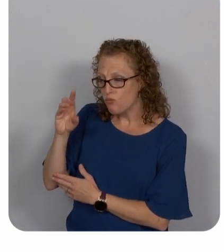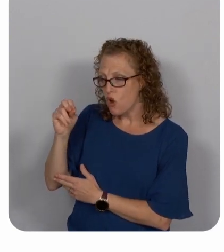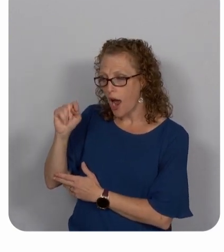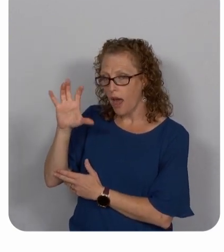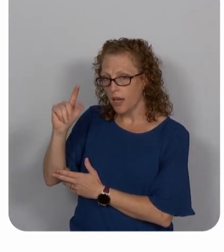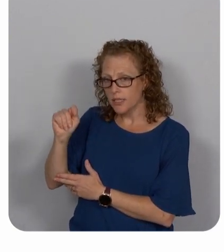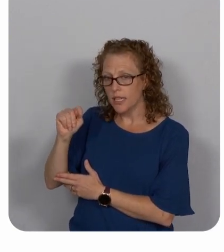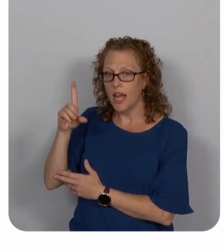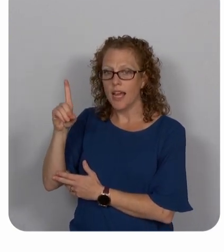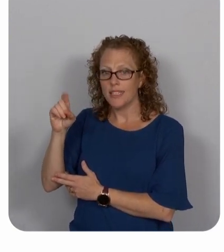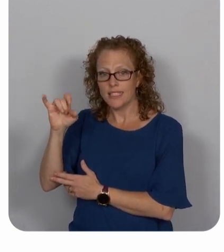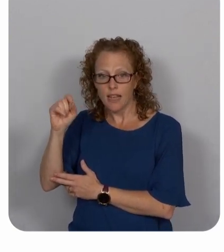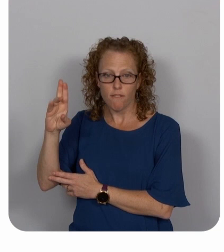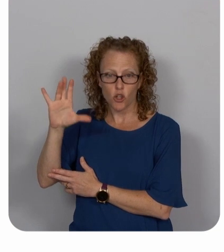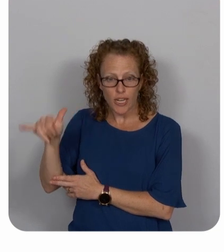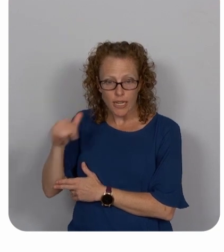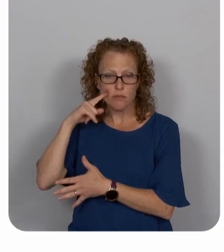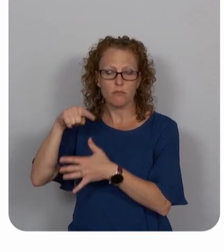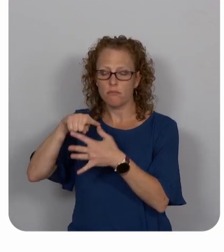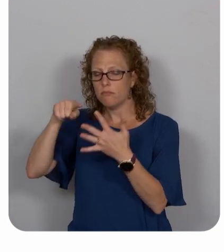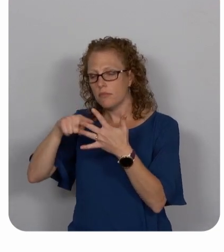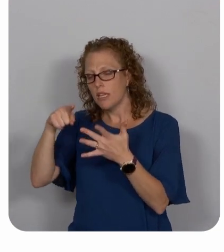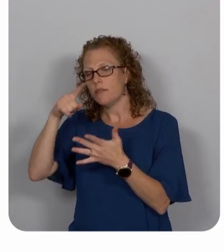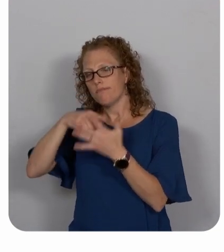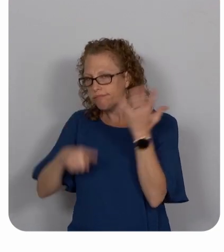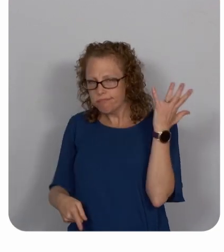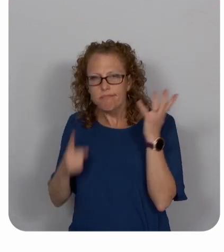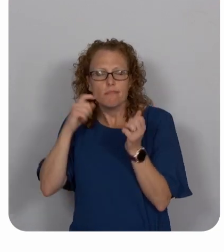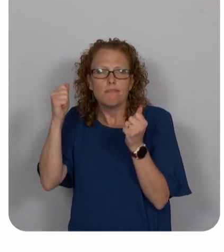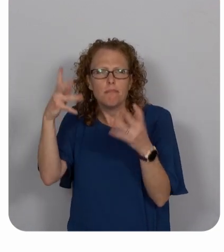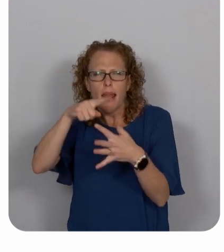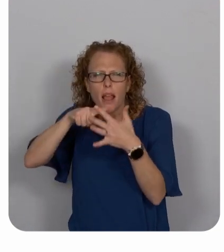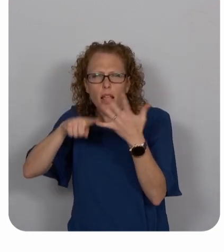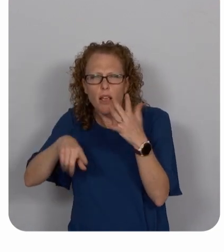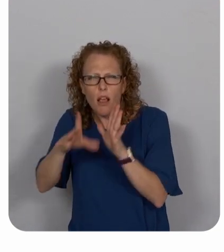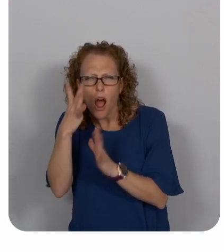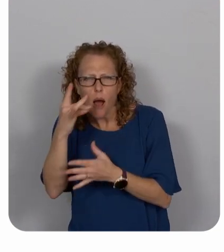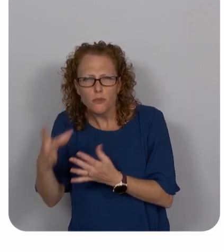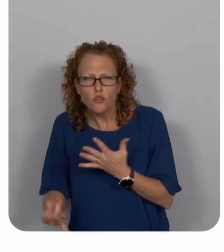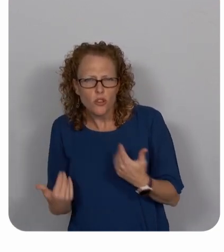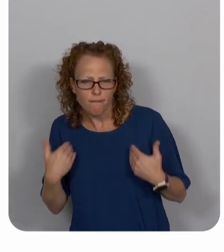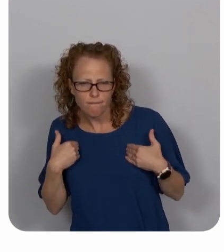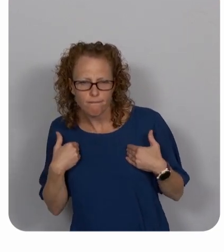order status and general Q&A and can map these to the respective Jio storefronts.